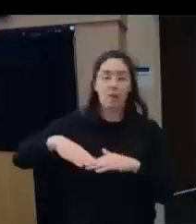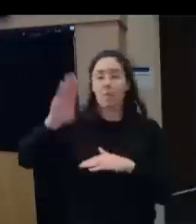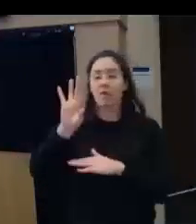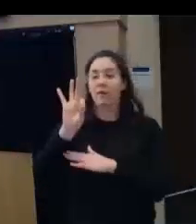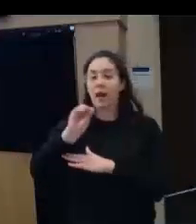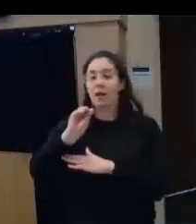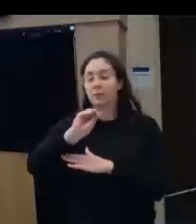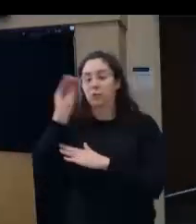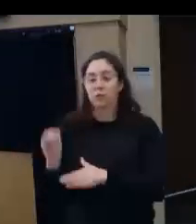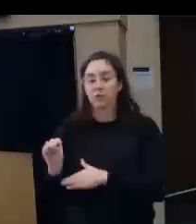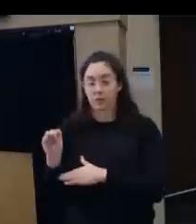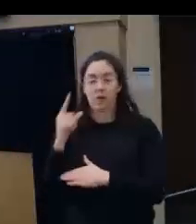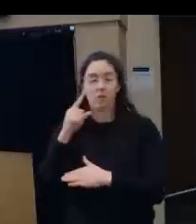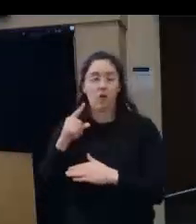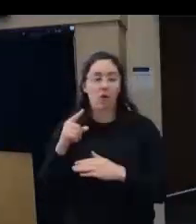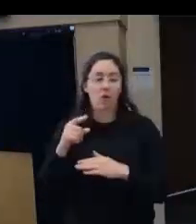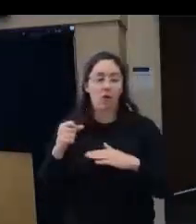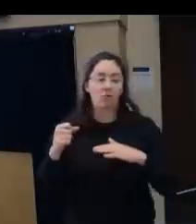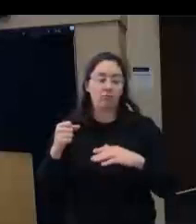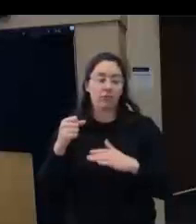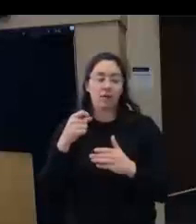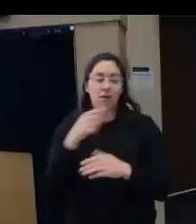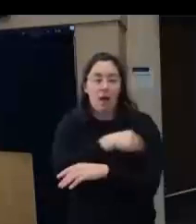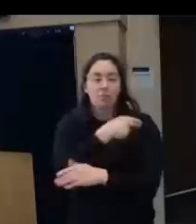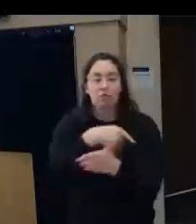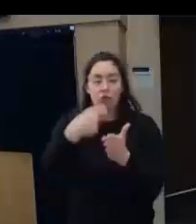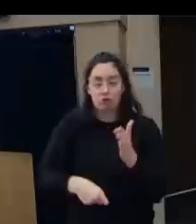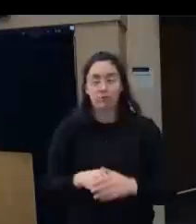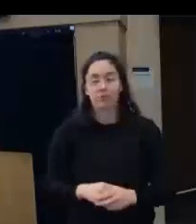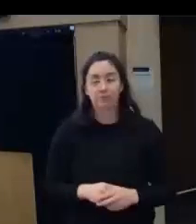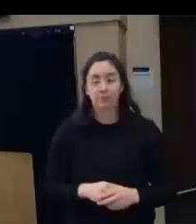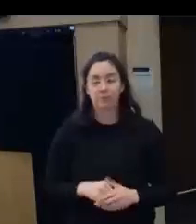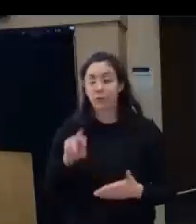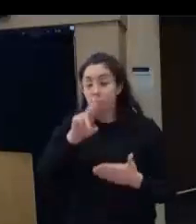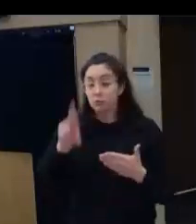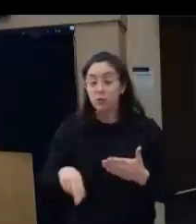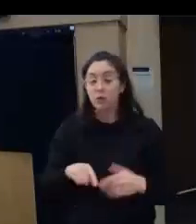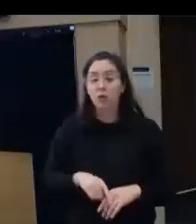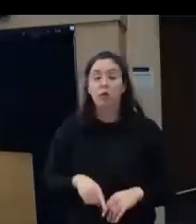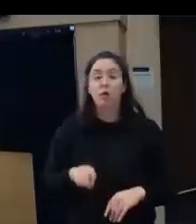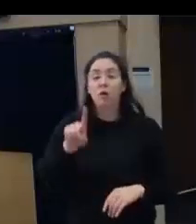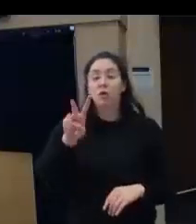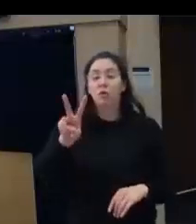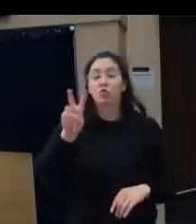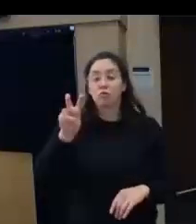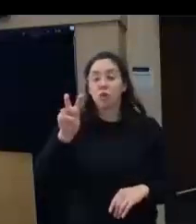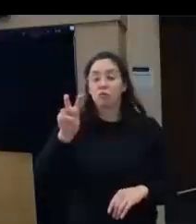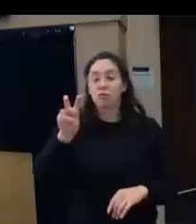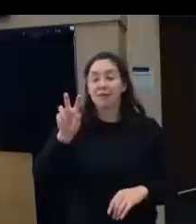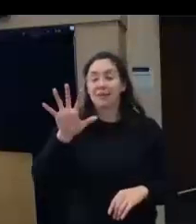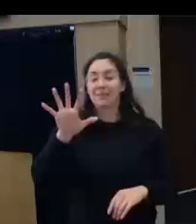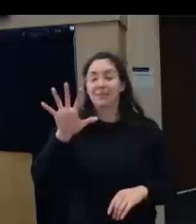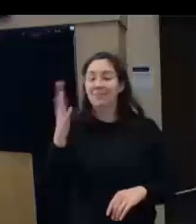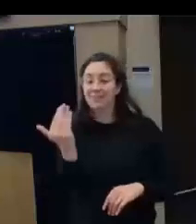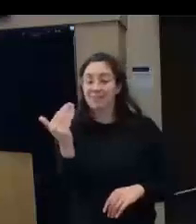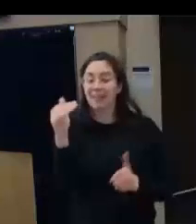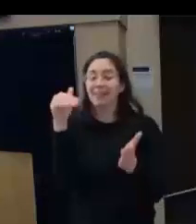Hospital charges and the dollar amount was around 213 or $215,000 and this was in 2011 so we can